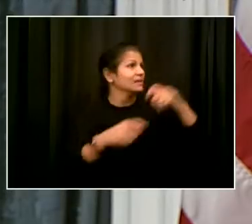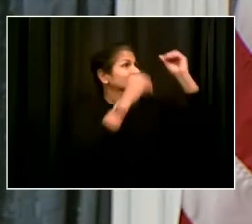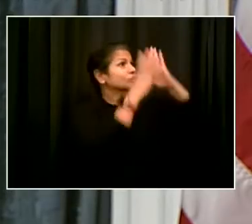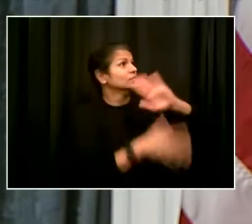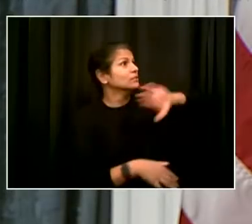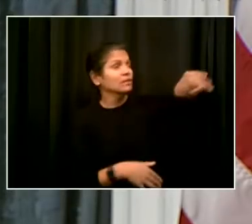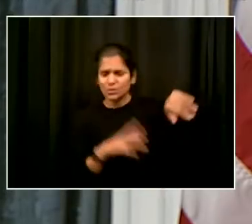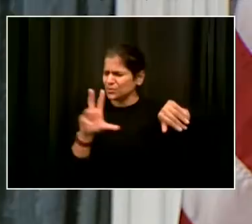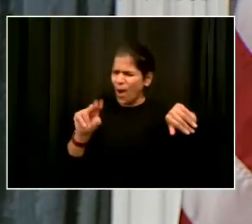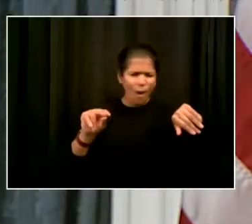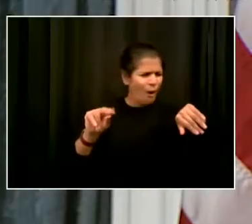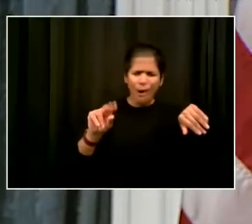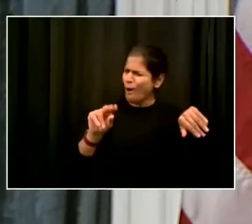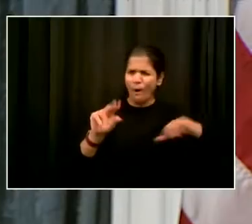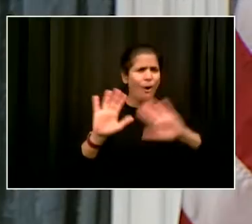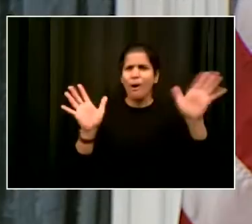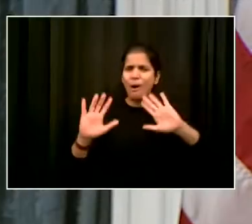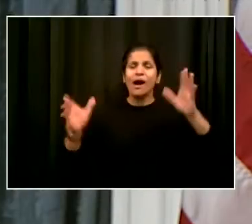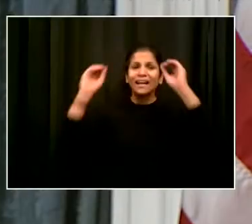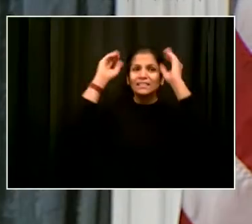TRAINED, CARING TEACHER, FOR ANY OTHER DEVICE BUT IT NOW GIVES